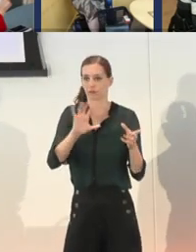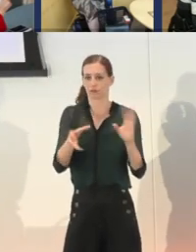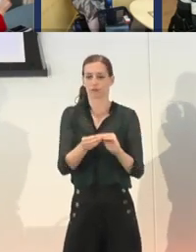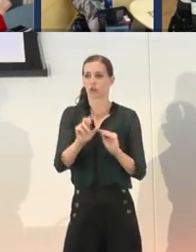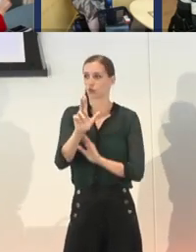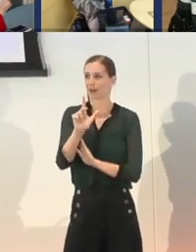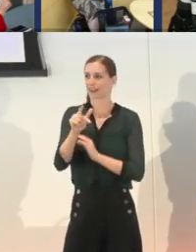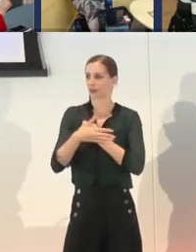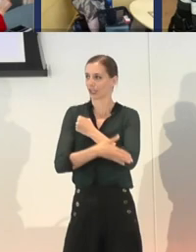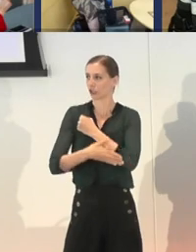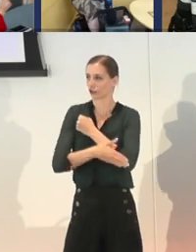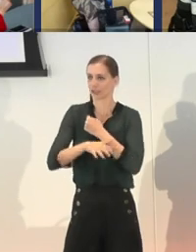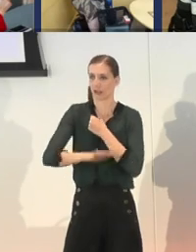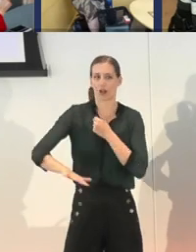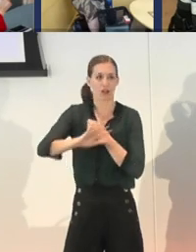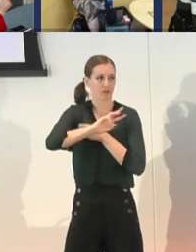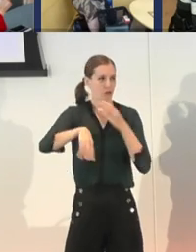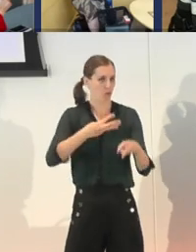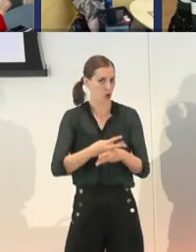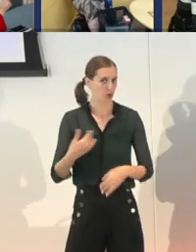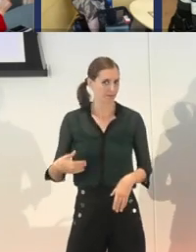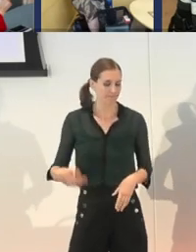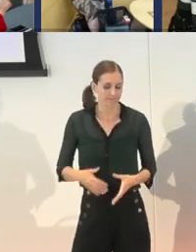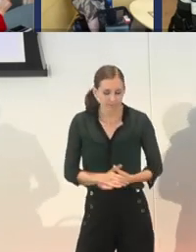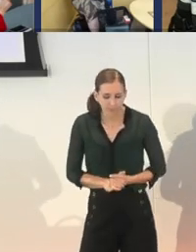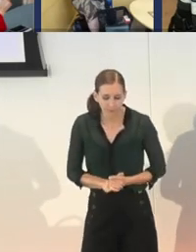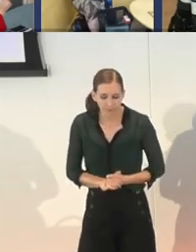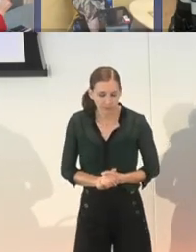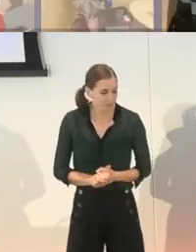through partnerships. You mentioned partnerships and I think they are clinically important,